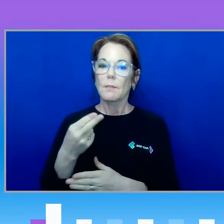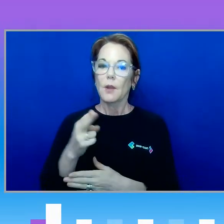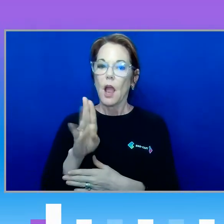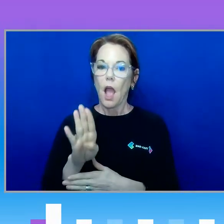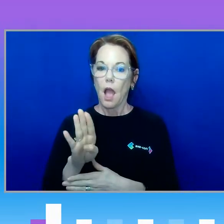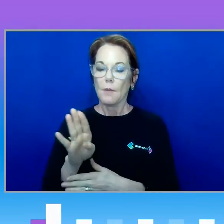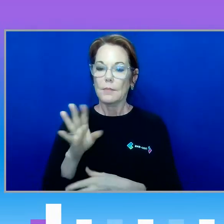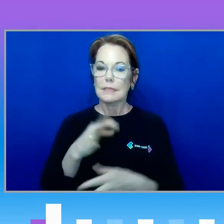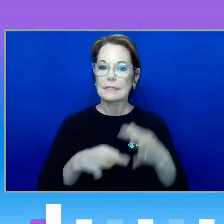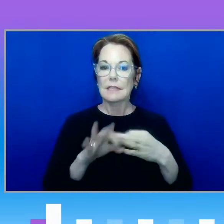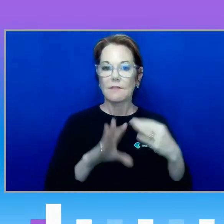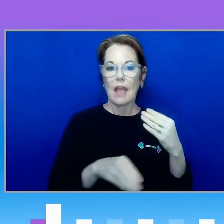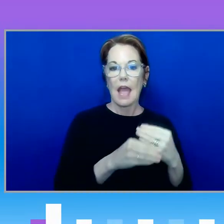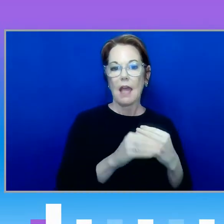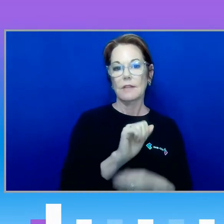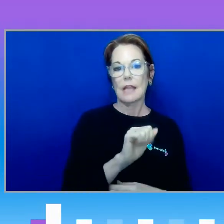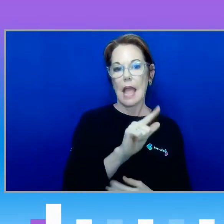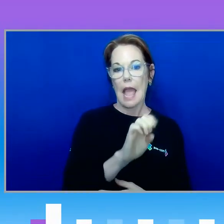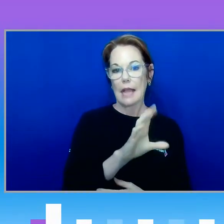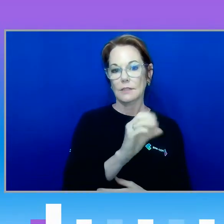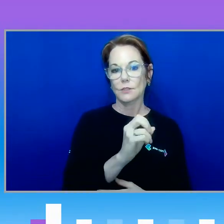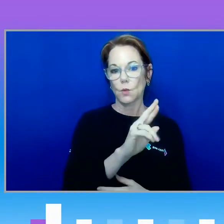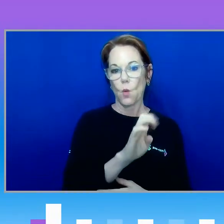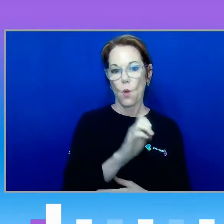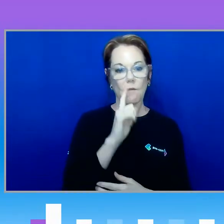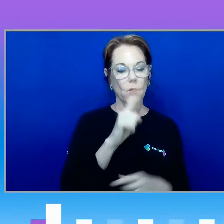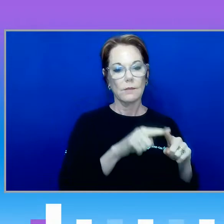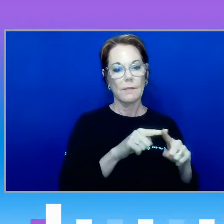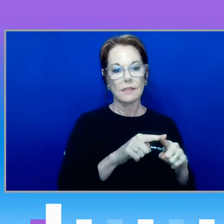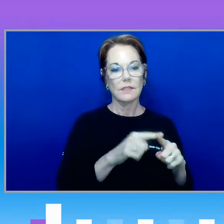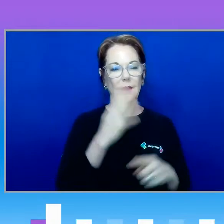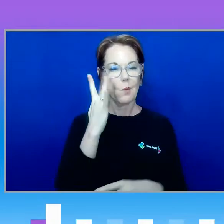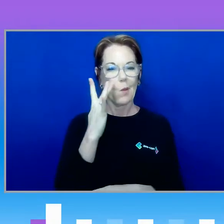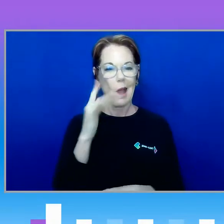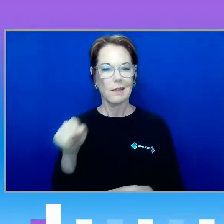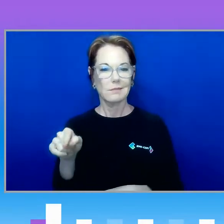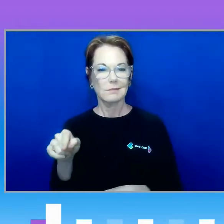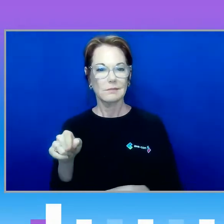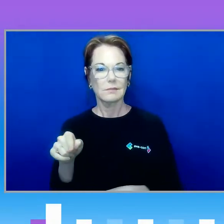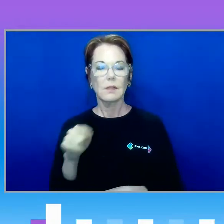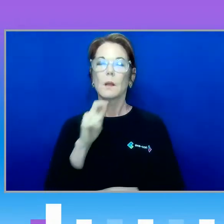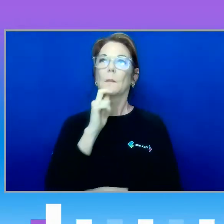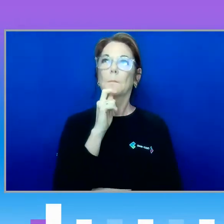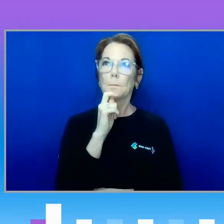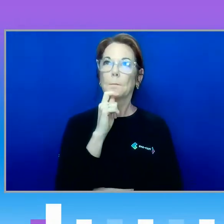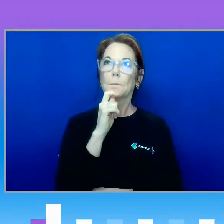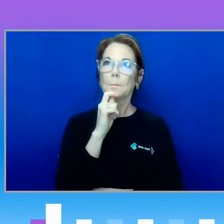Developer Hub over simply adding Ax core as a dependency?